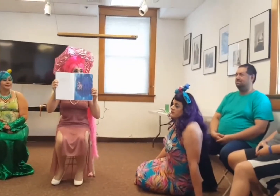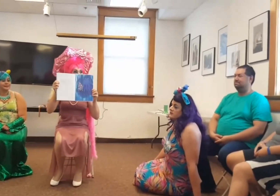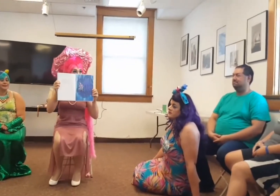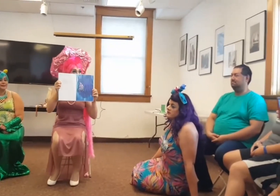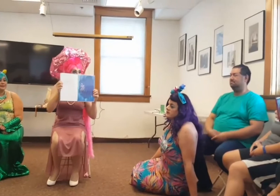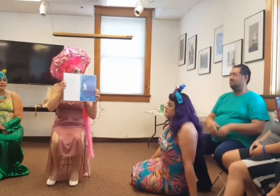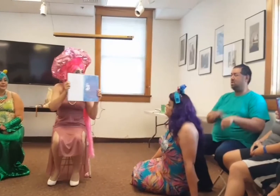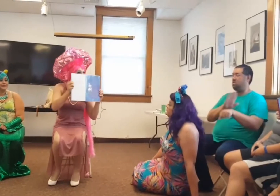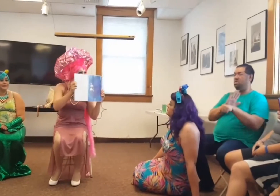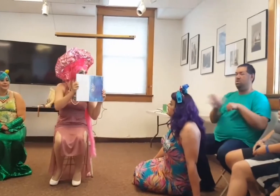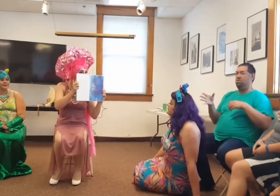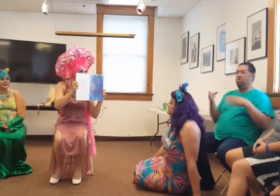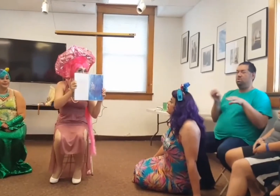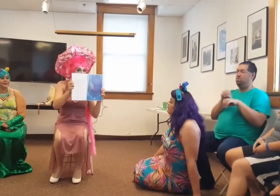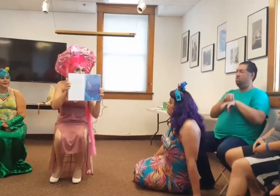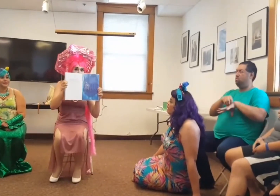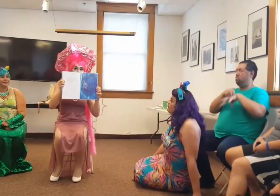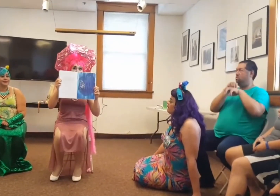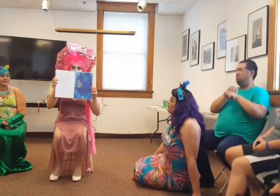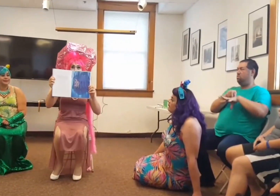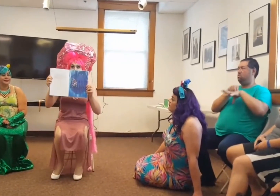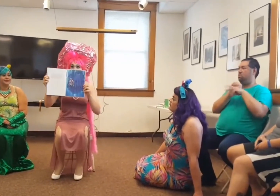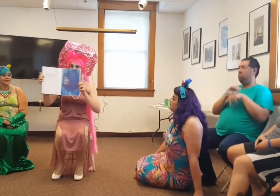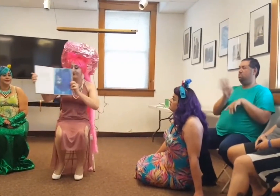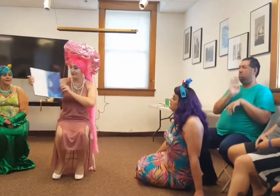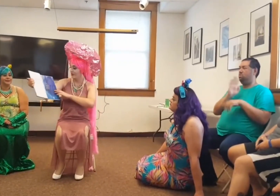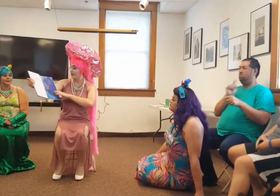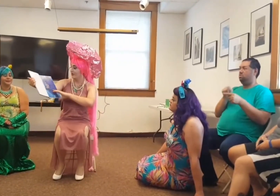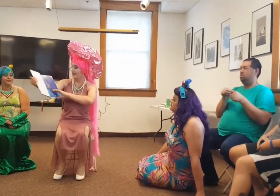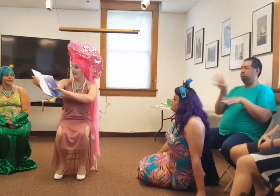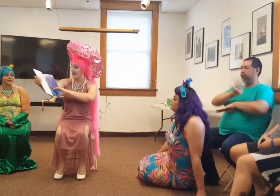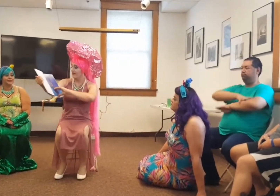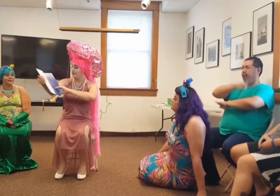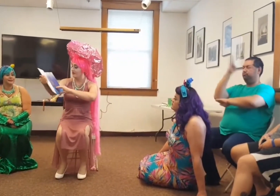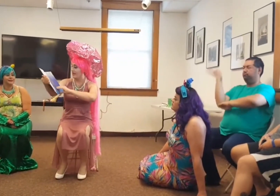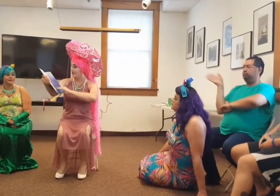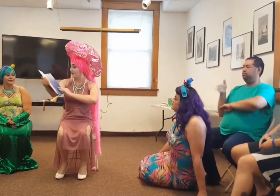Talking to rainbow fish, saying here's what's what. Gotta give those scales away.